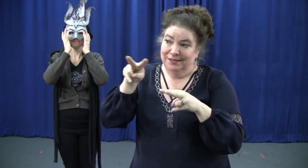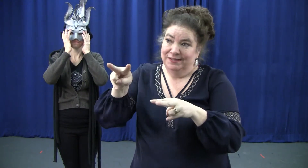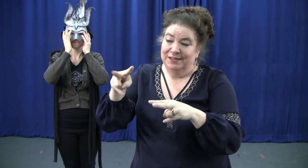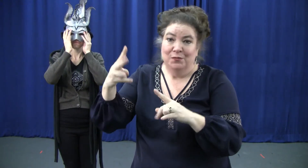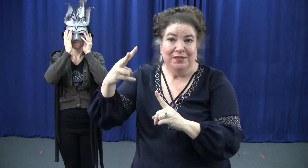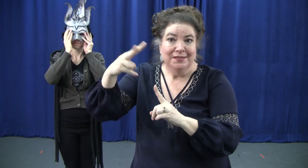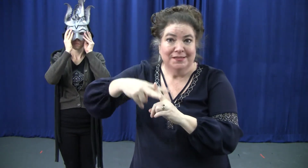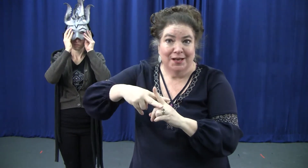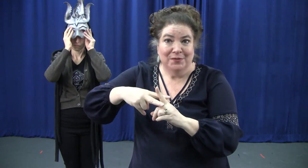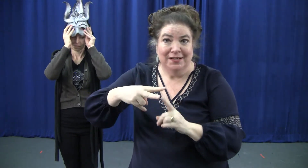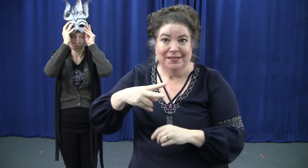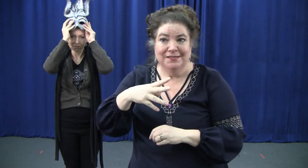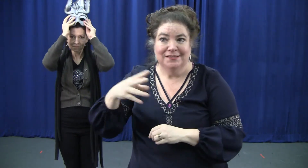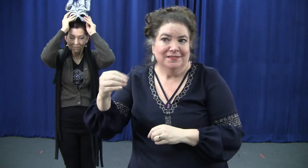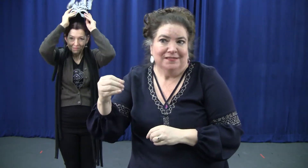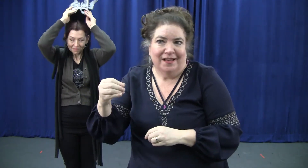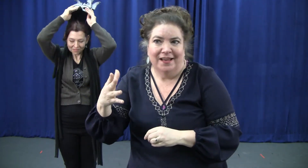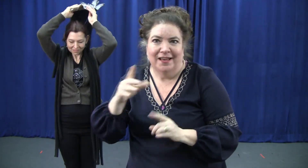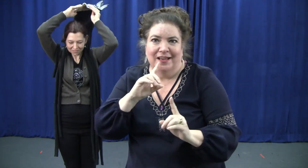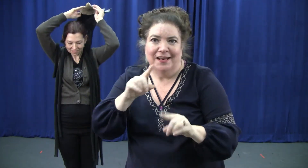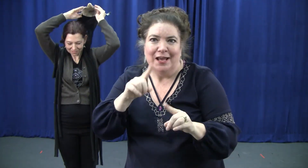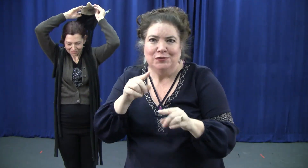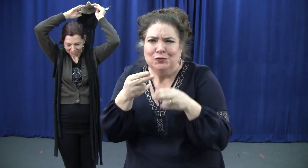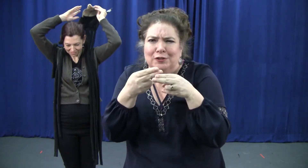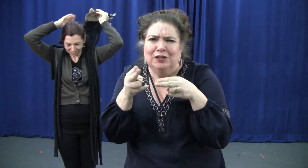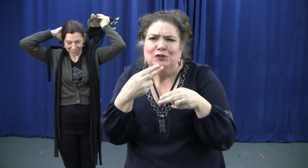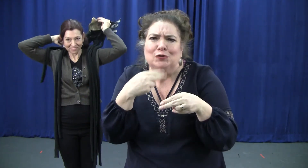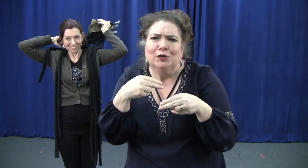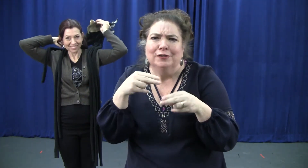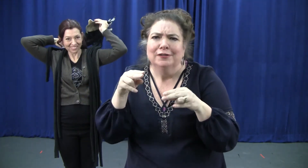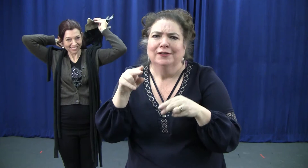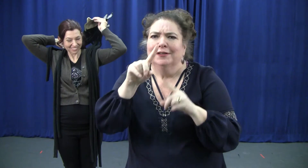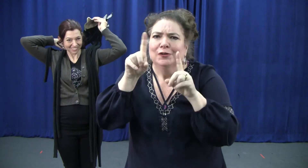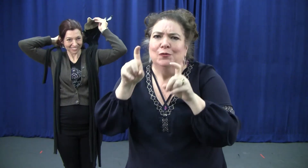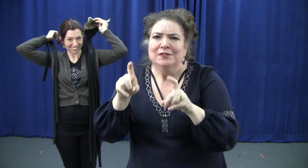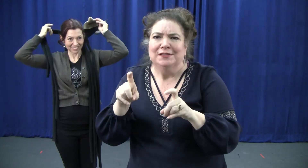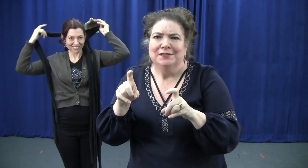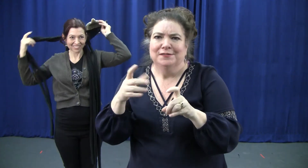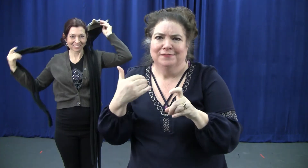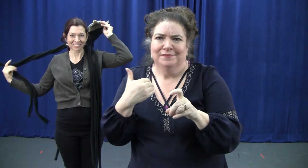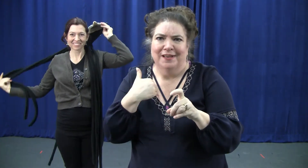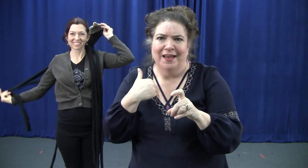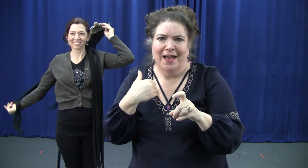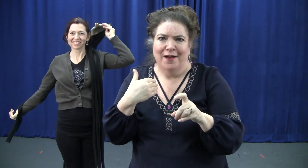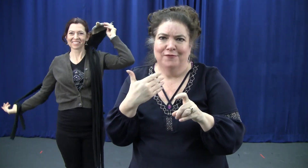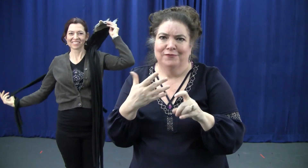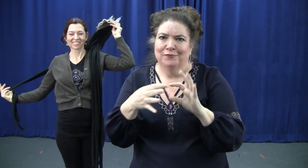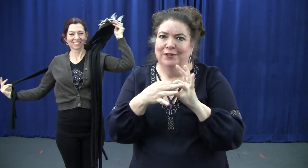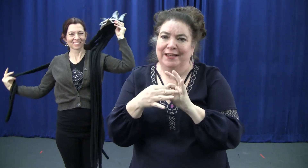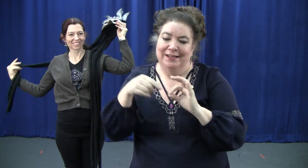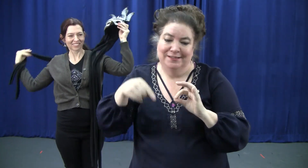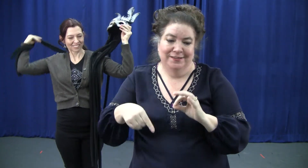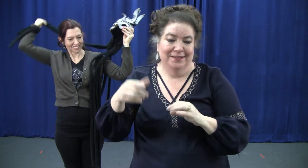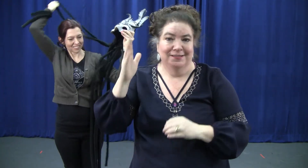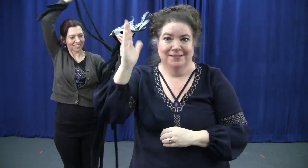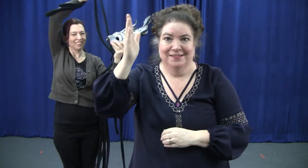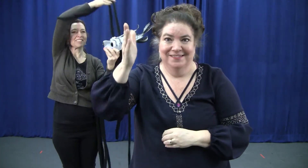see what the assignment is, and answer the little short quizzes I have posted related to this